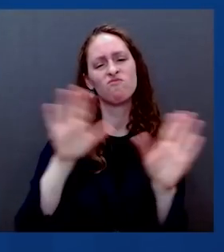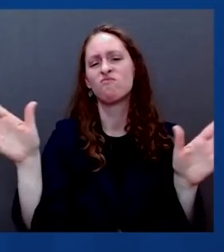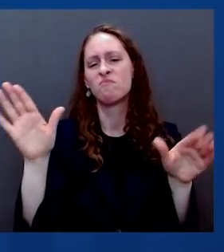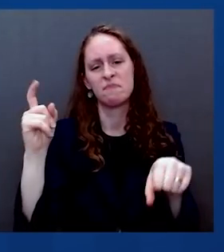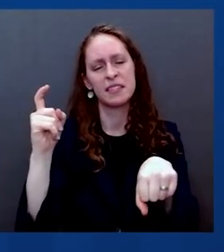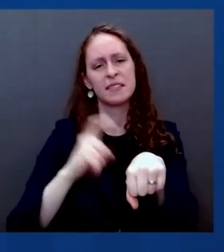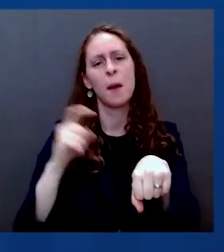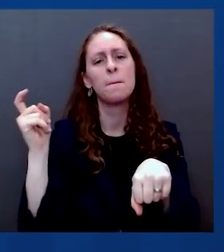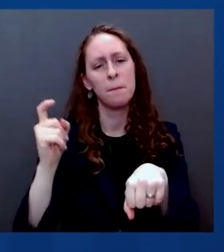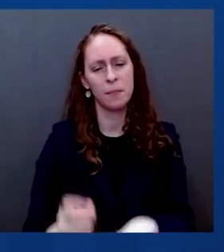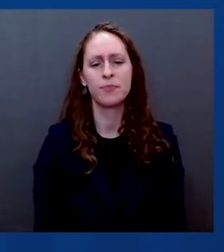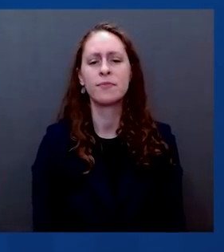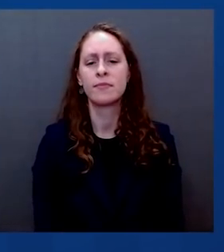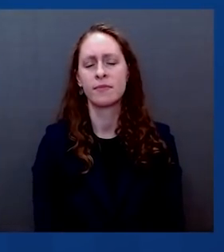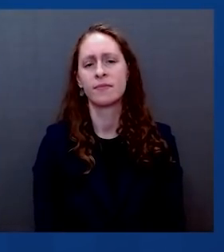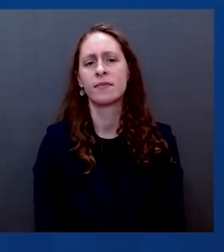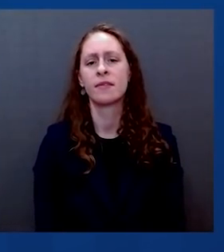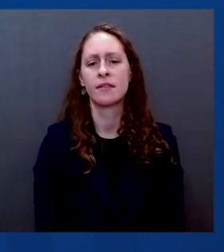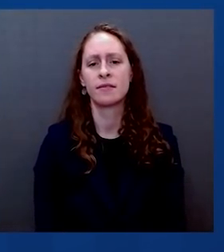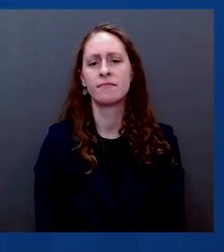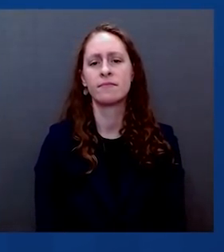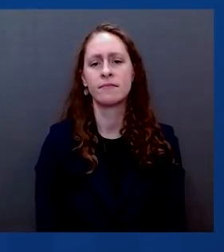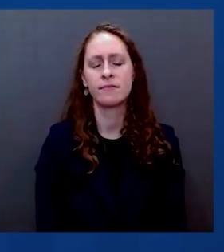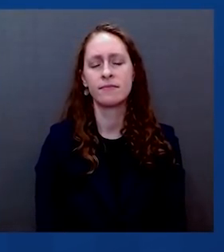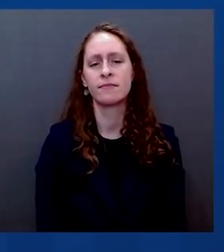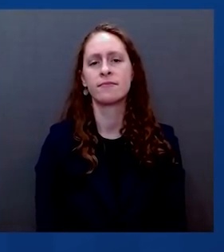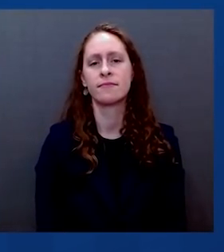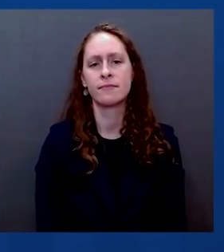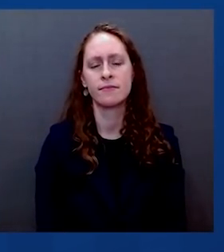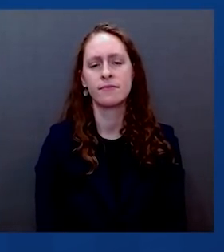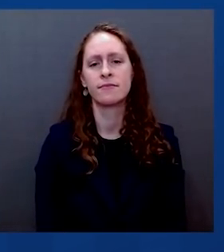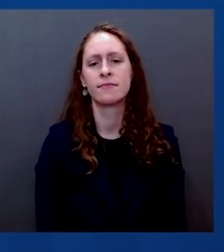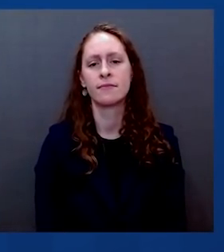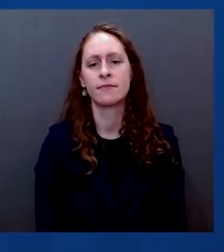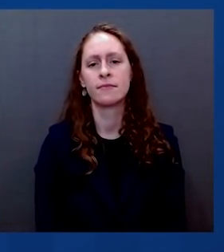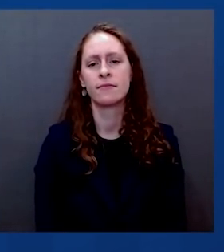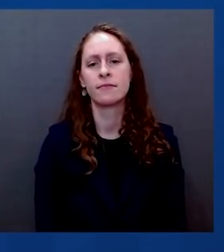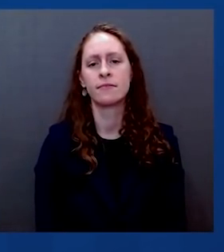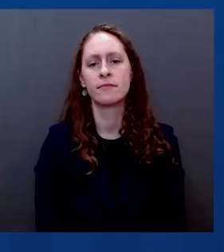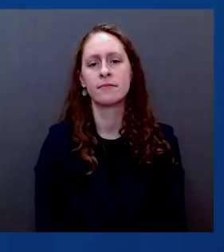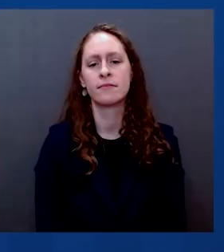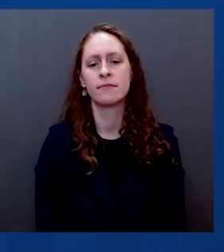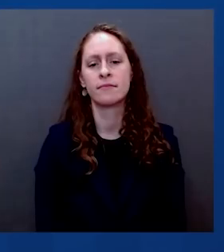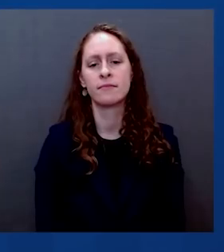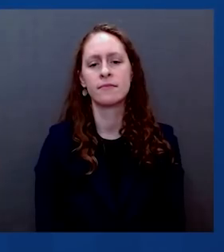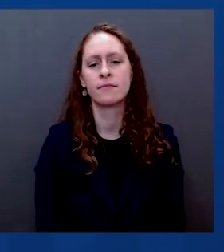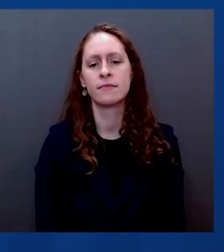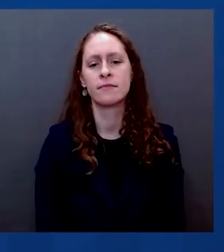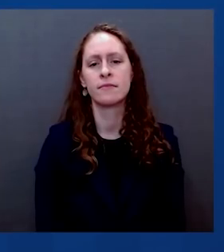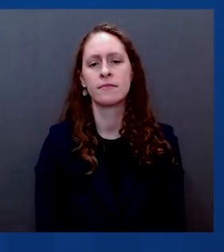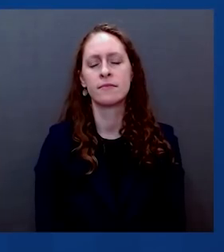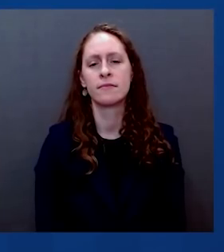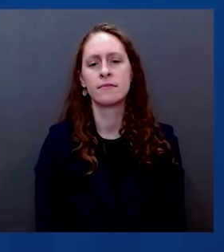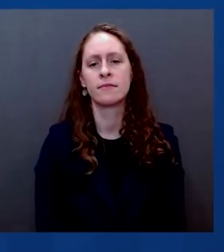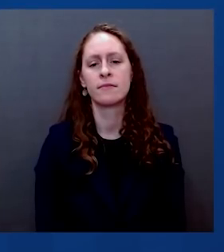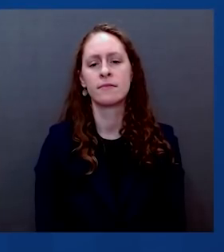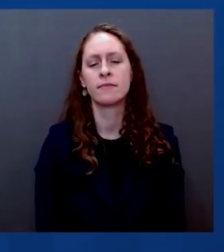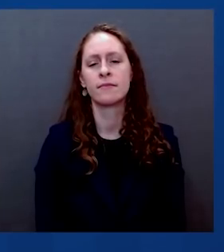You know, last year, if I'm not mistaken, the filibuster was used 154 times.